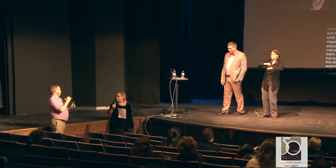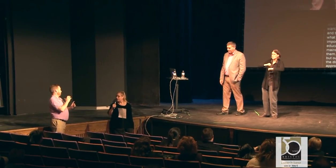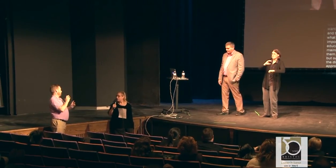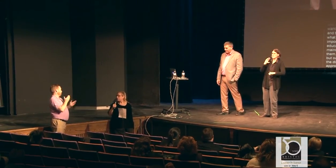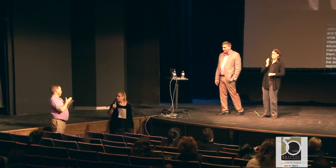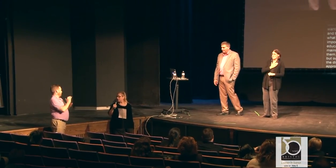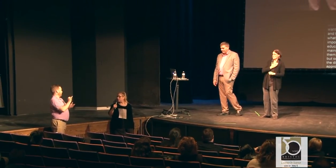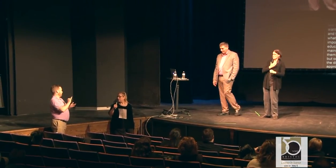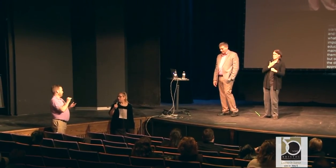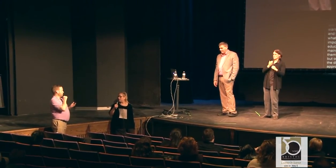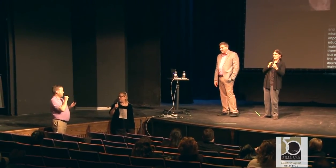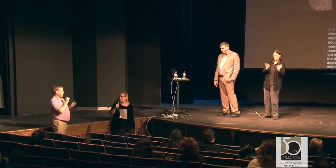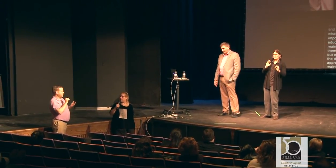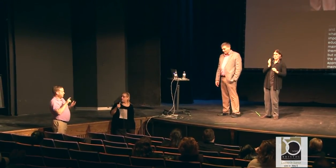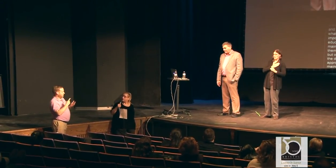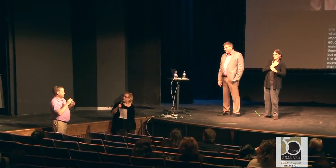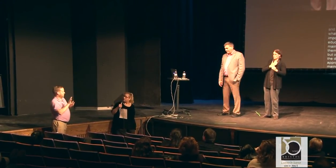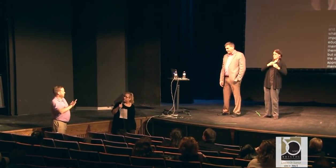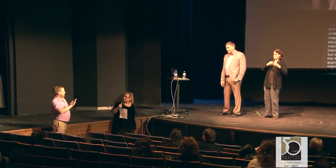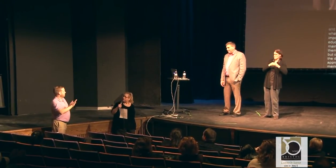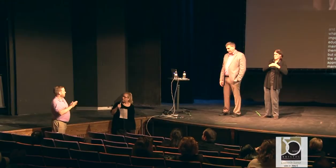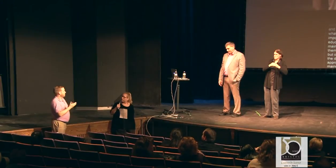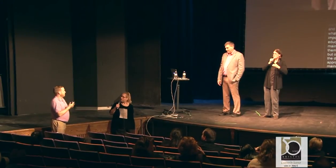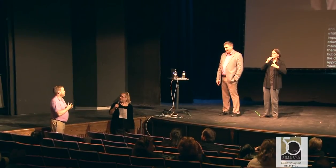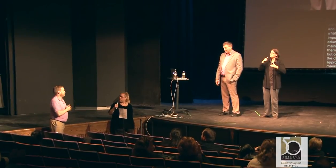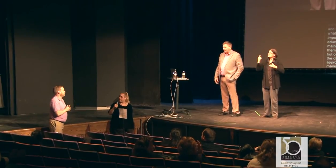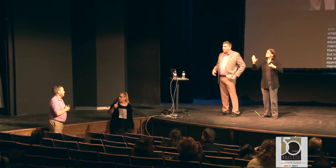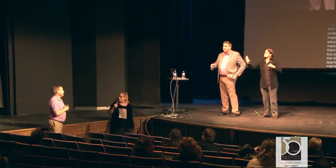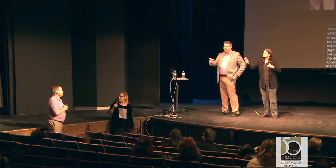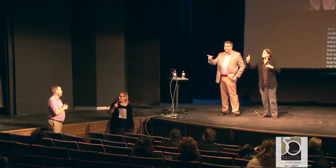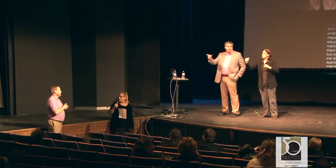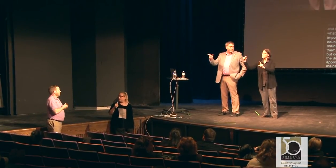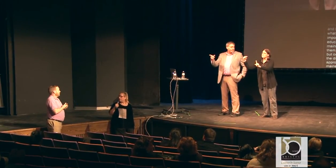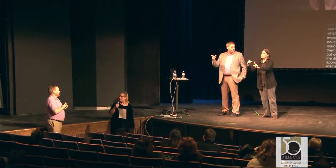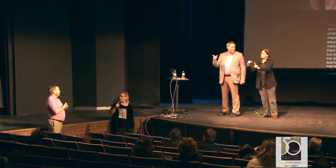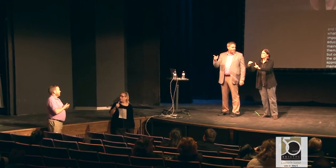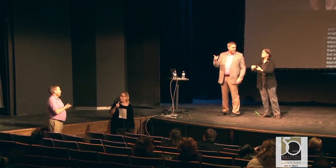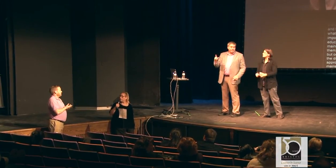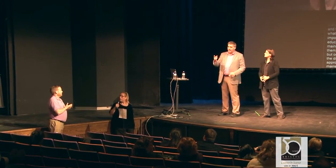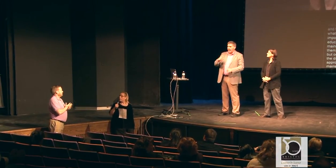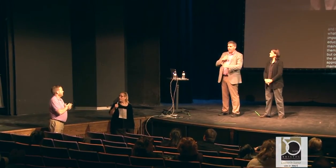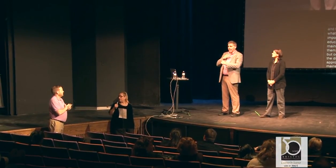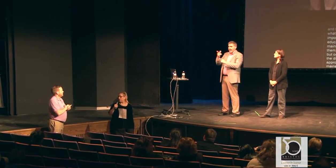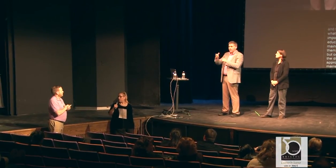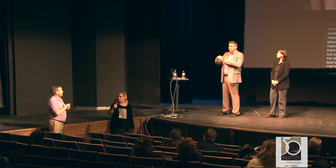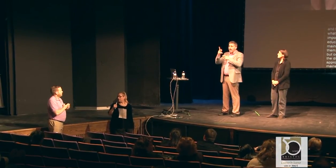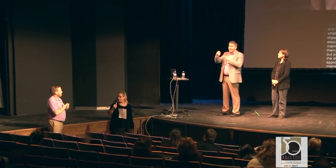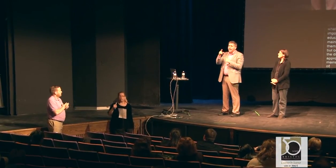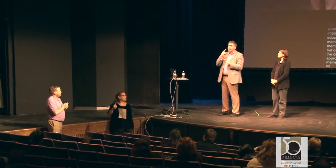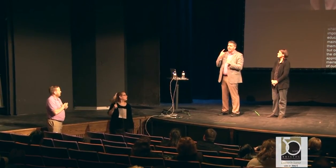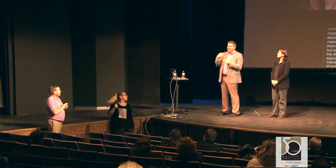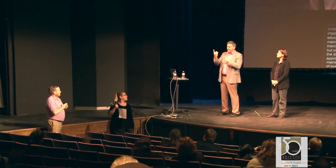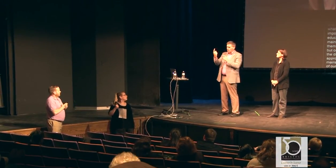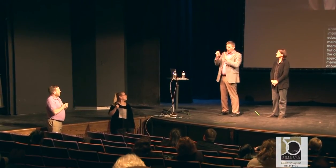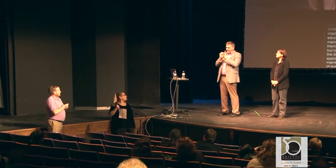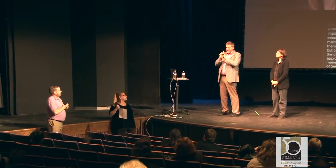mainstream situation. So, and work toward both of our goals. >>CHRIS WAGNER: I'm glad you brought